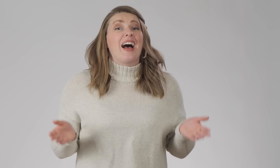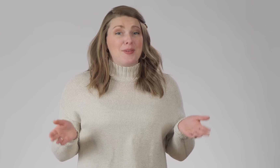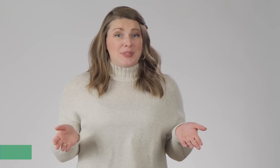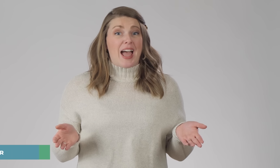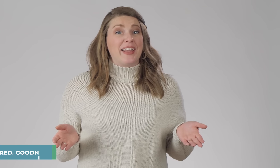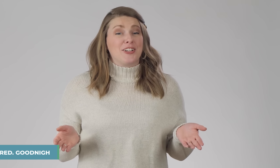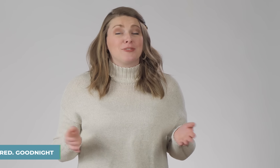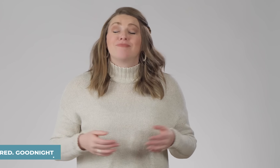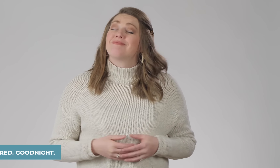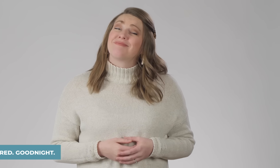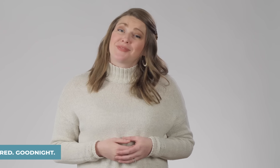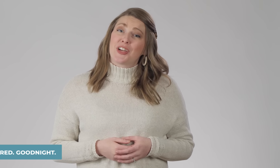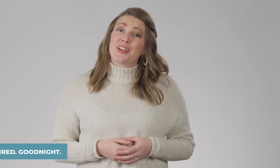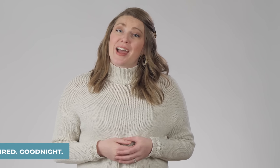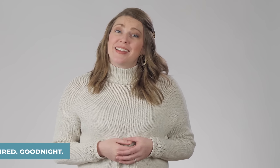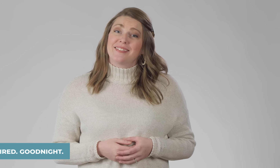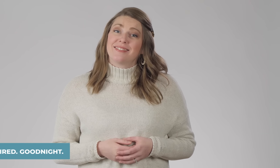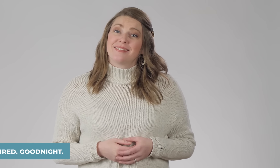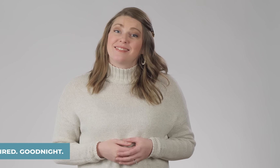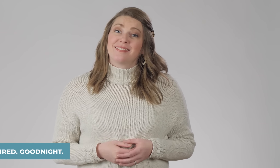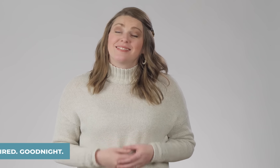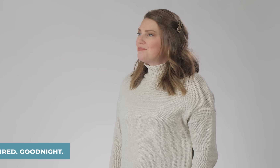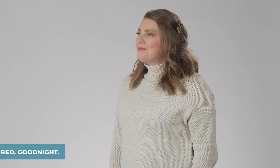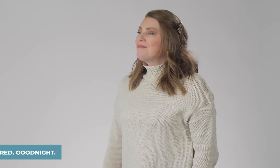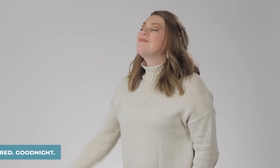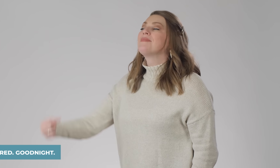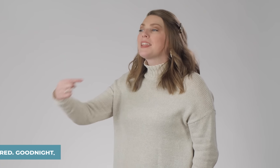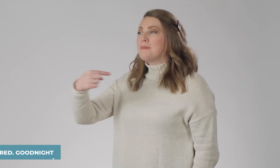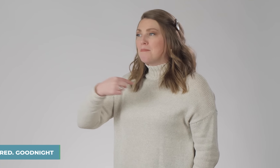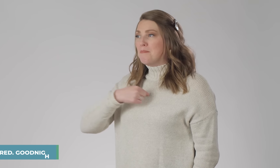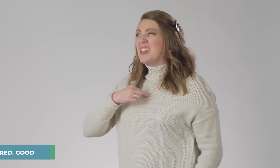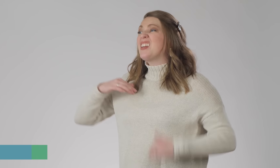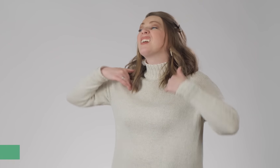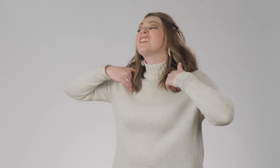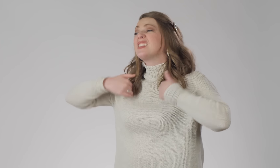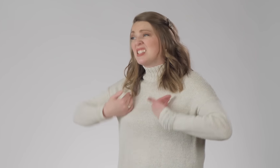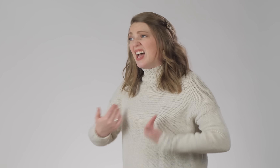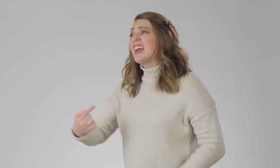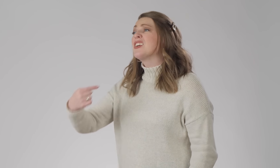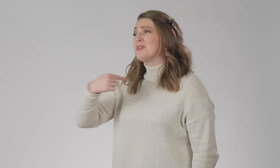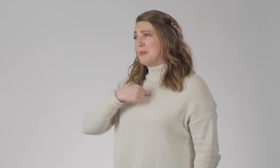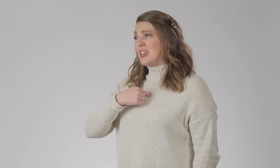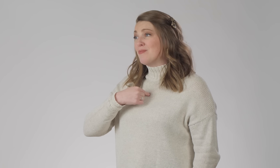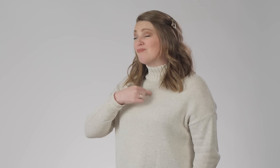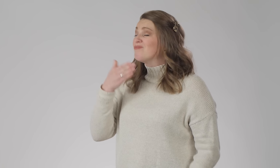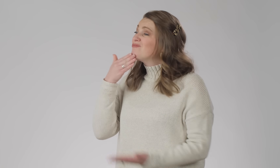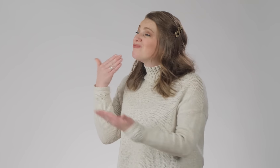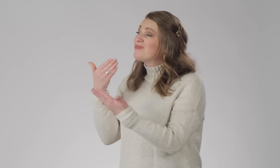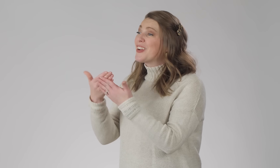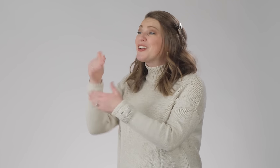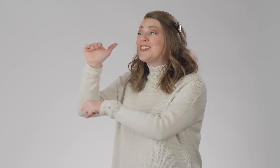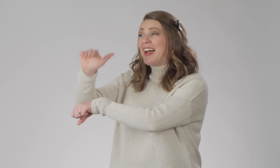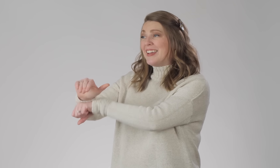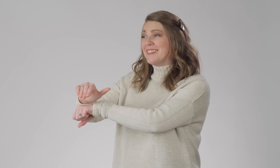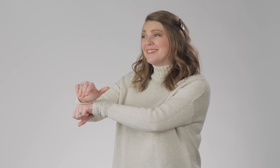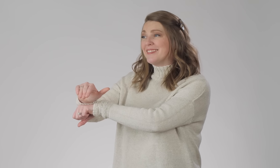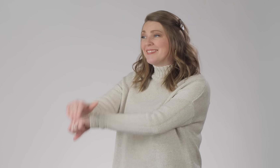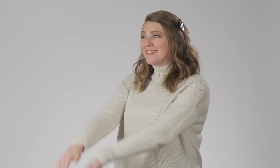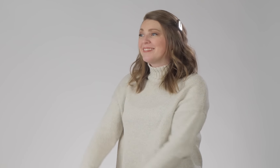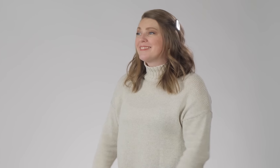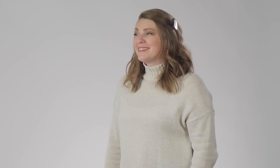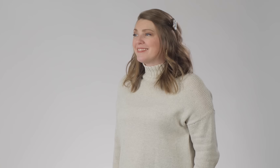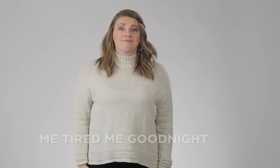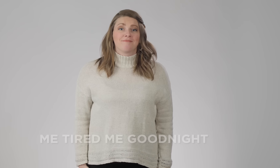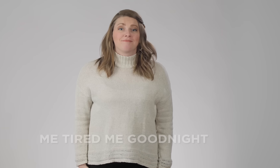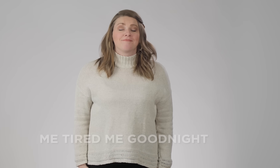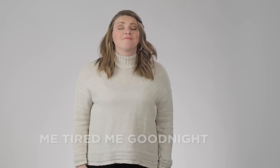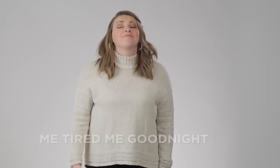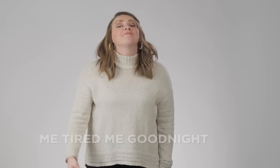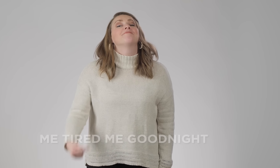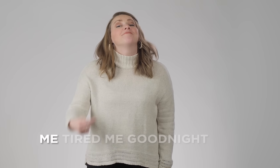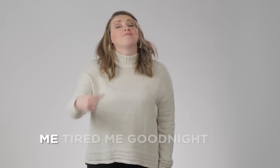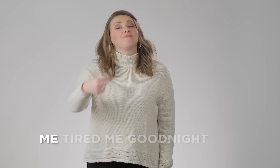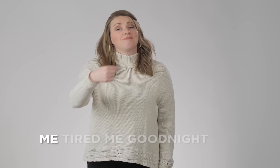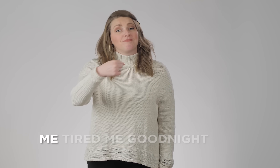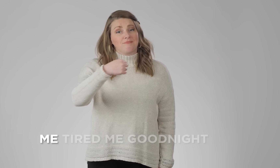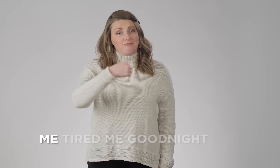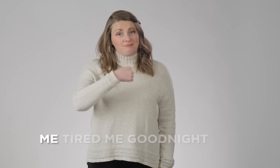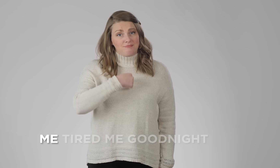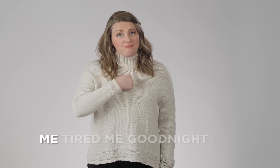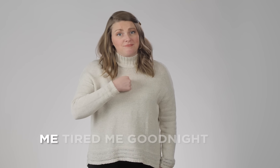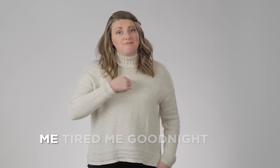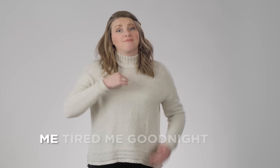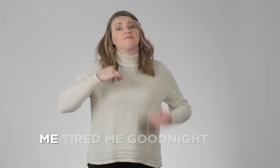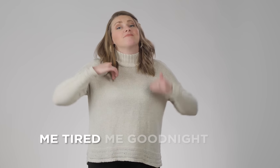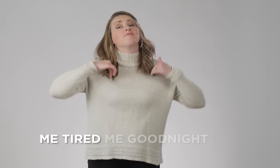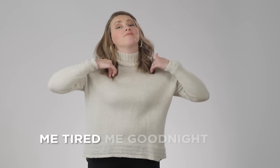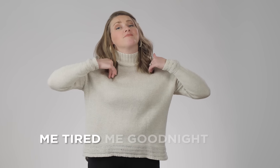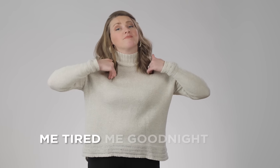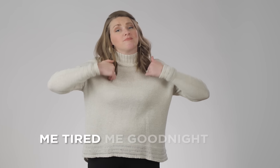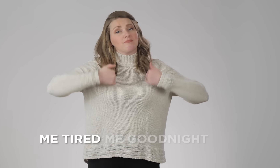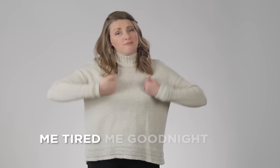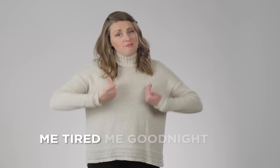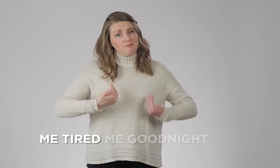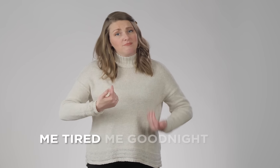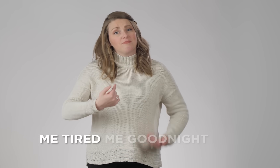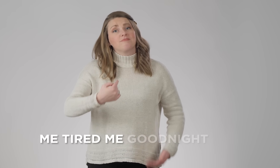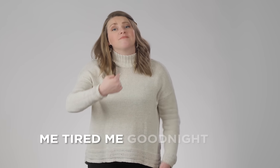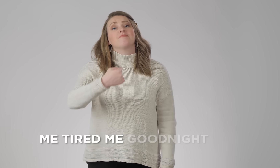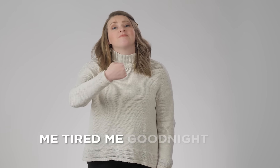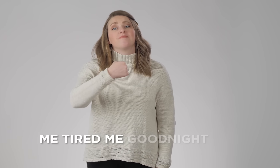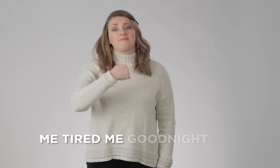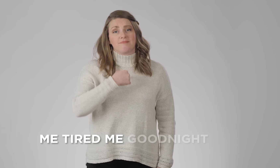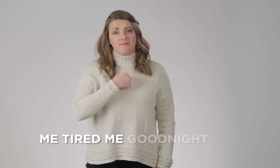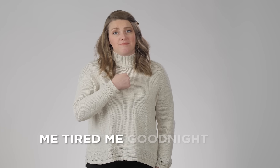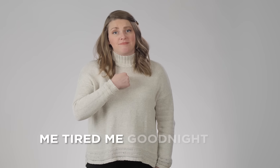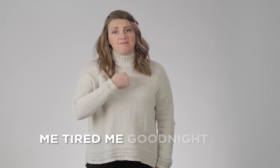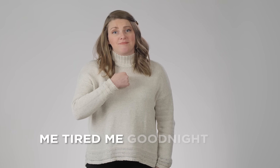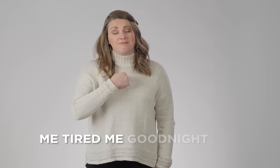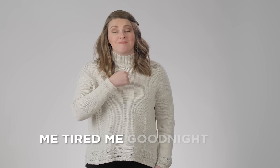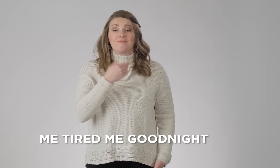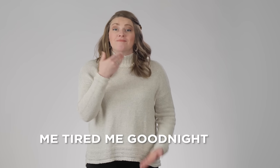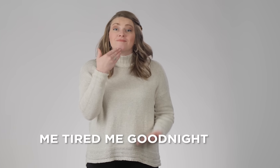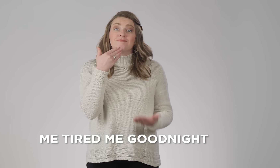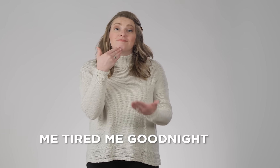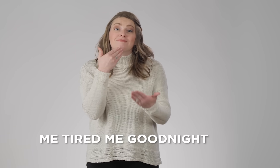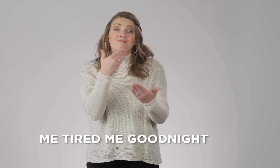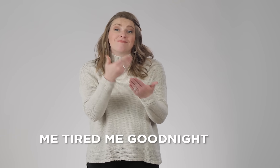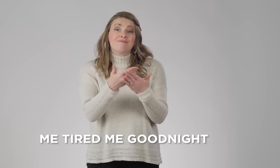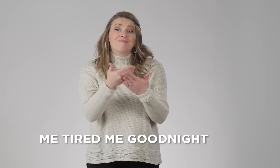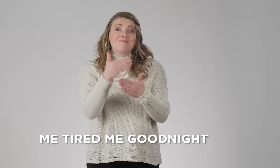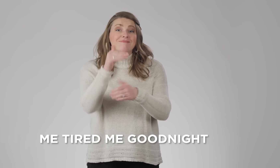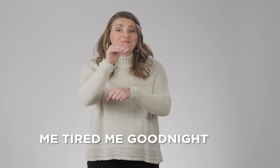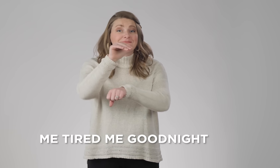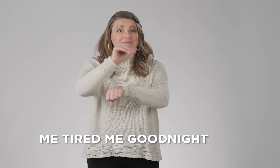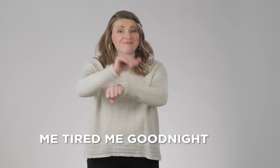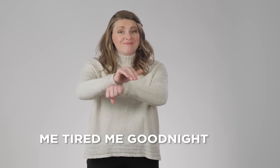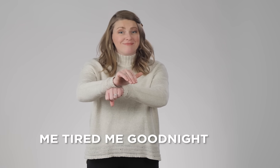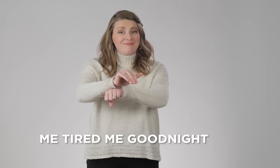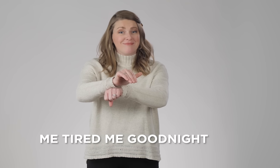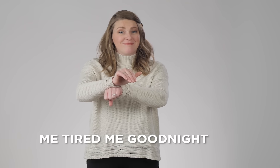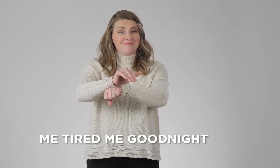I'm tired, good night. 'Me tired me, good night."